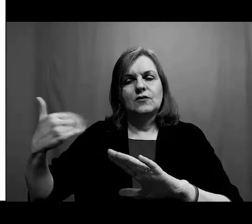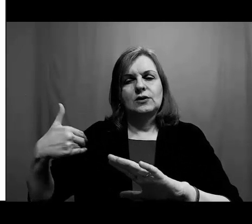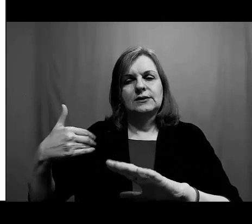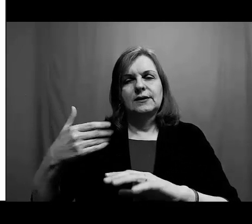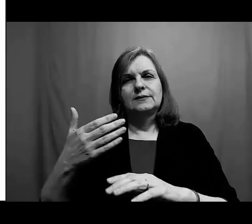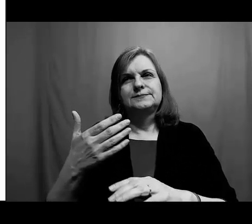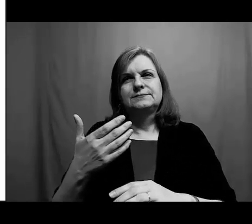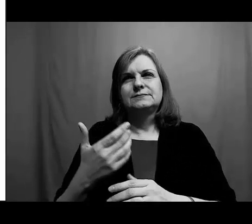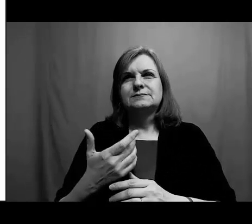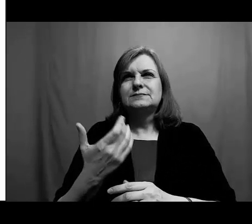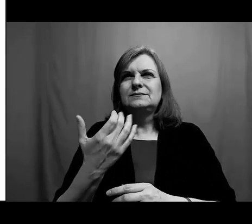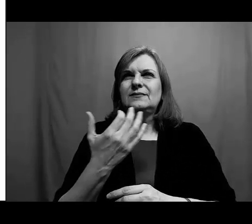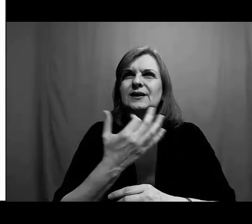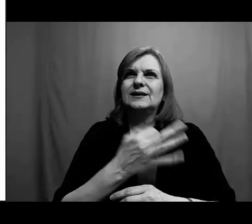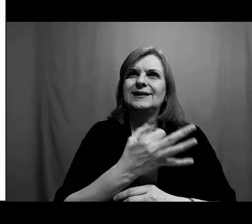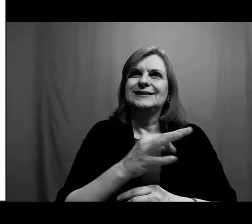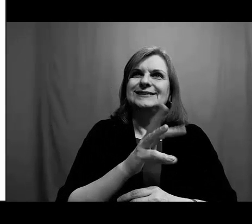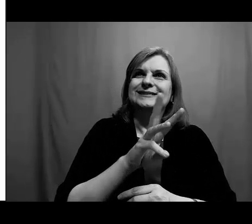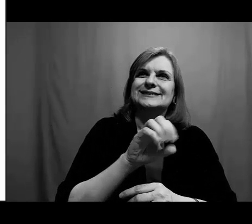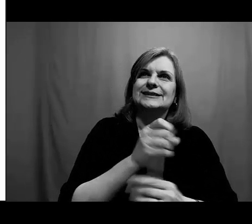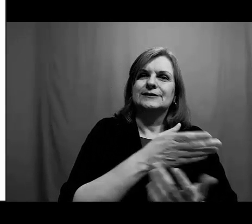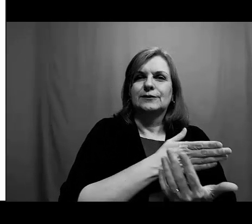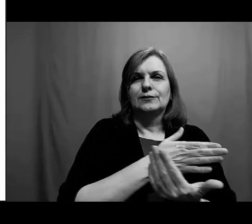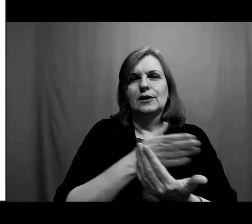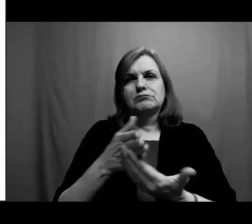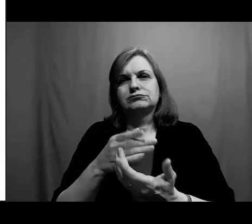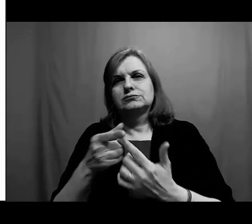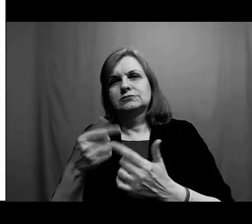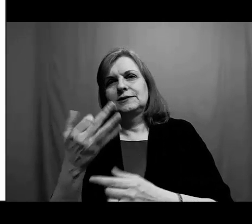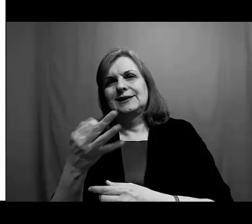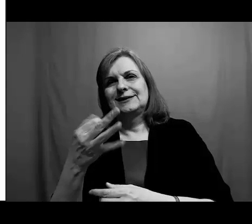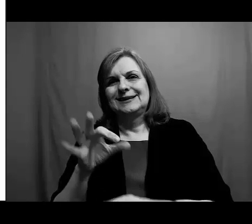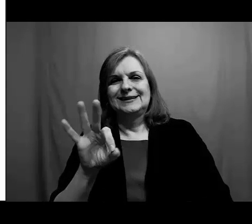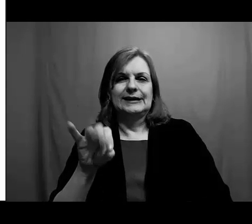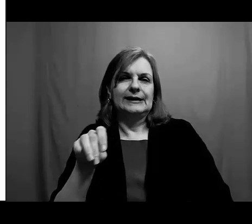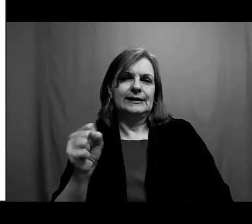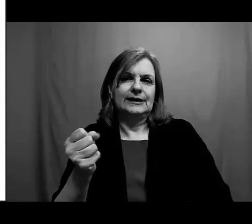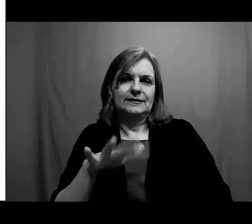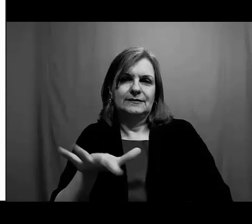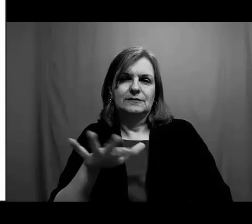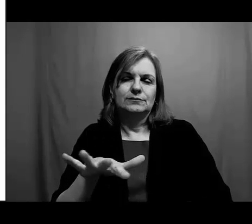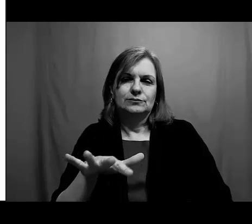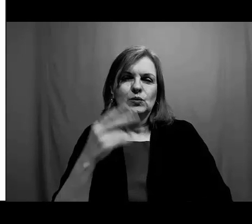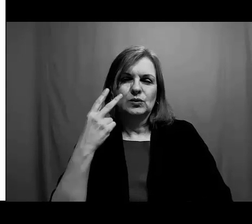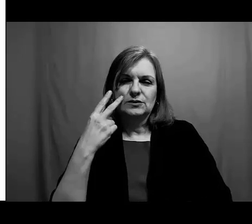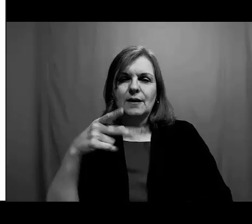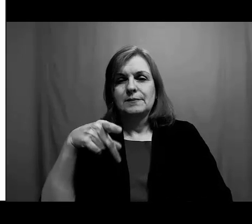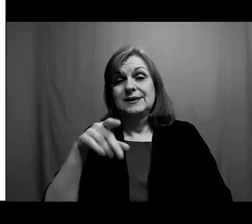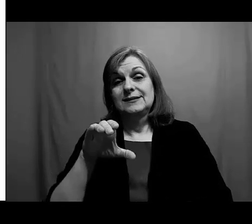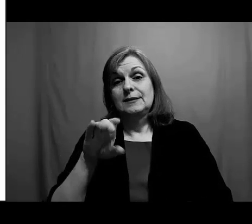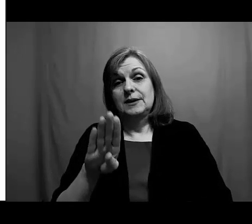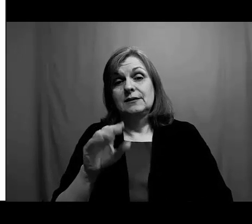in the 19060's - 1990's we saw a lot going on with PCBs and there was a